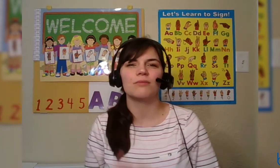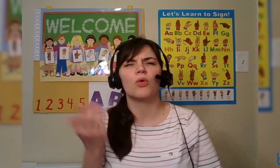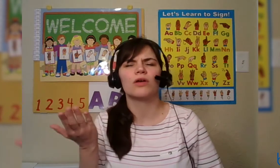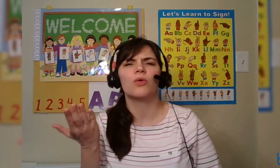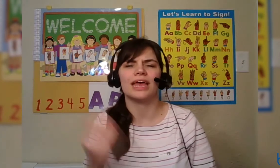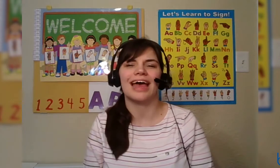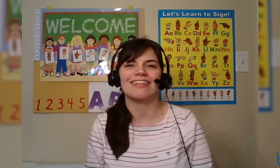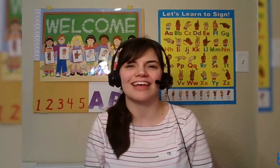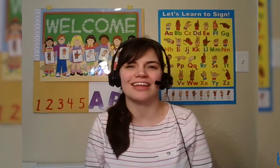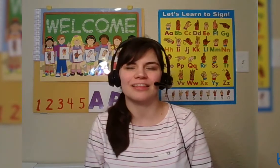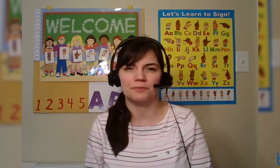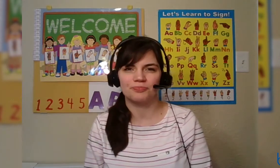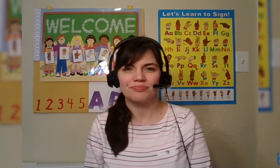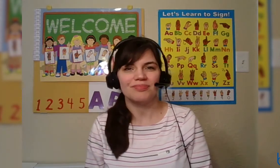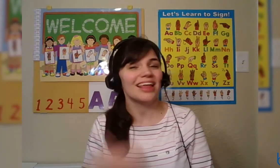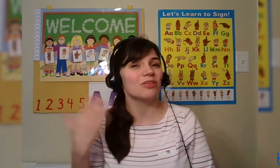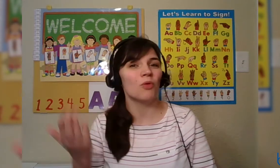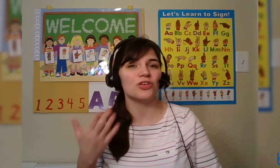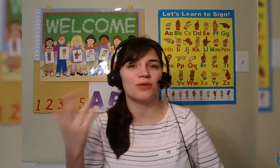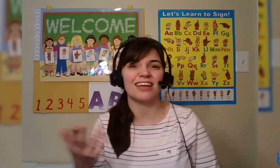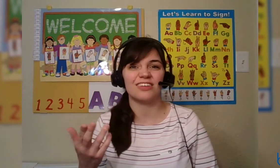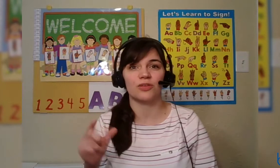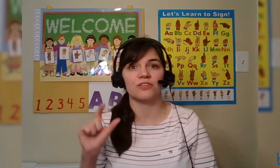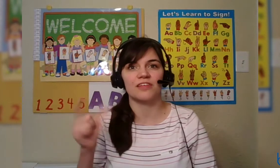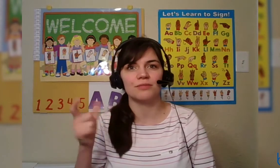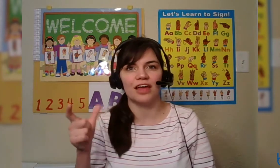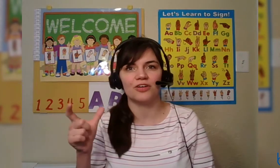get more quick at signing them, and the more you practice those same letters